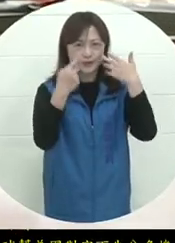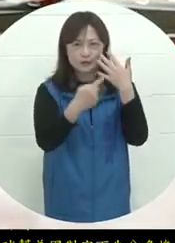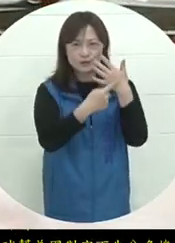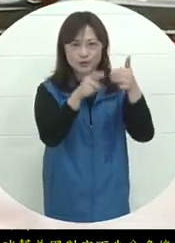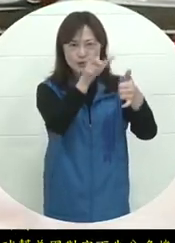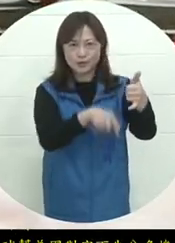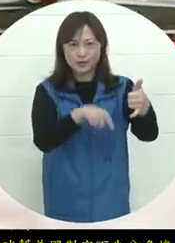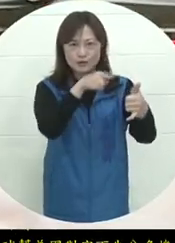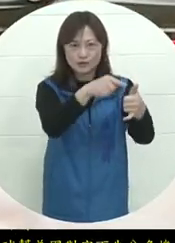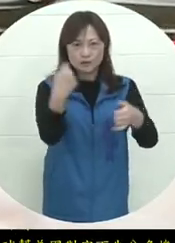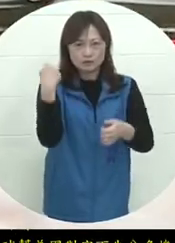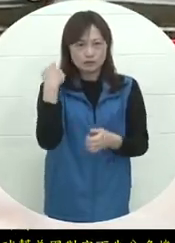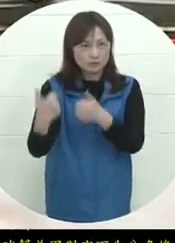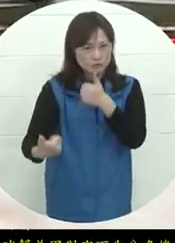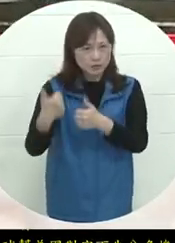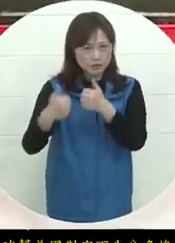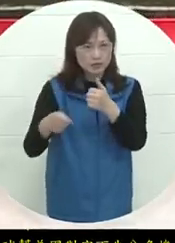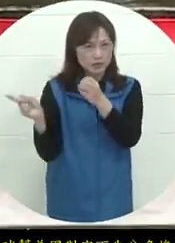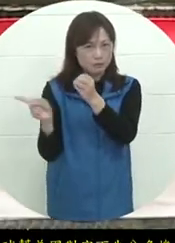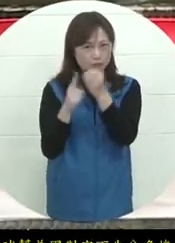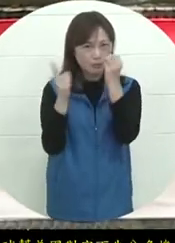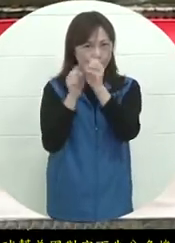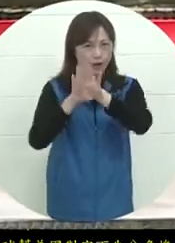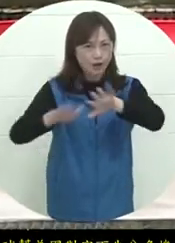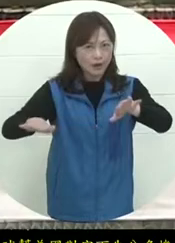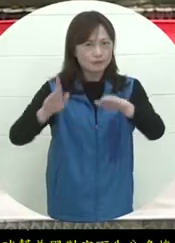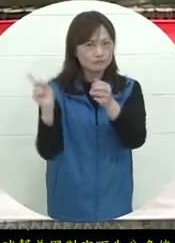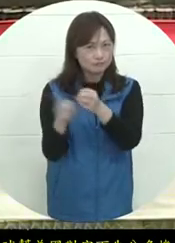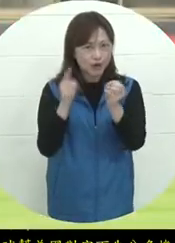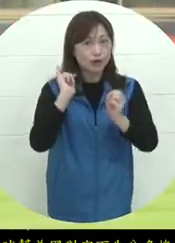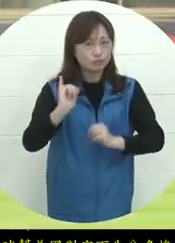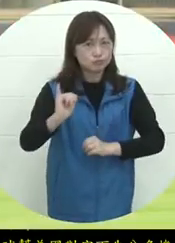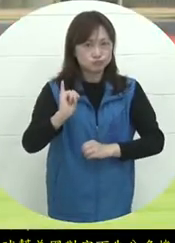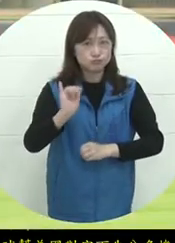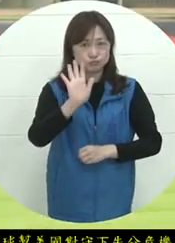in the two main games , so it can be said that in these two days of games